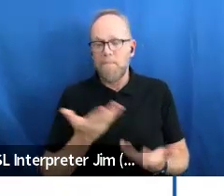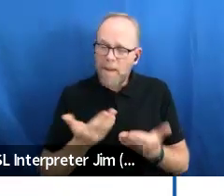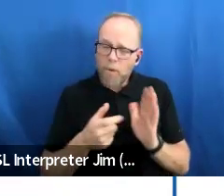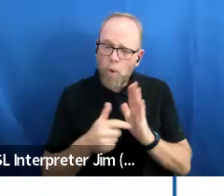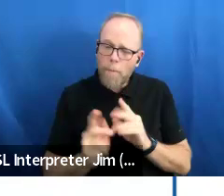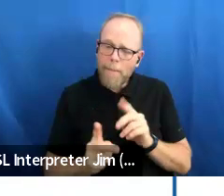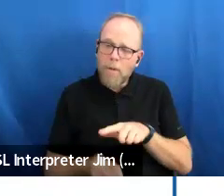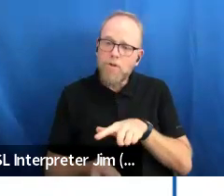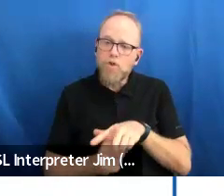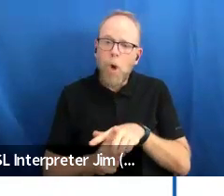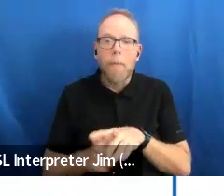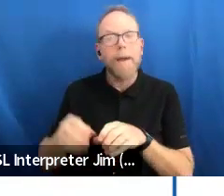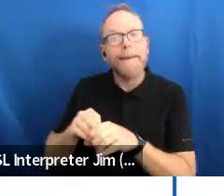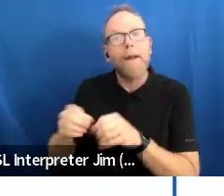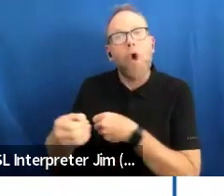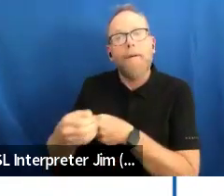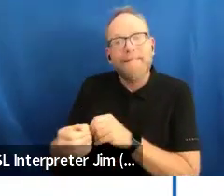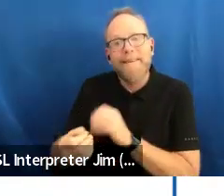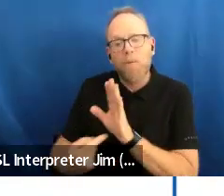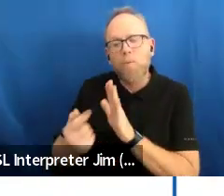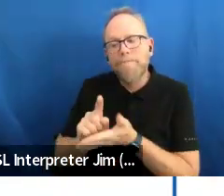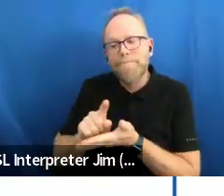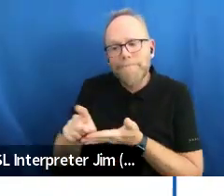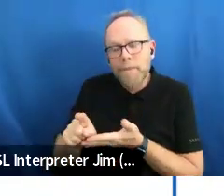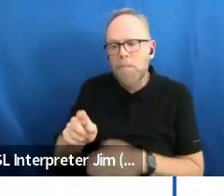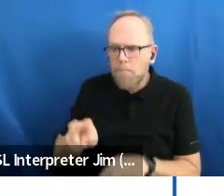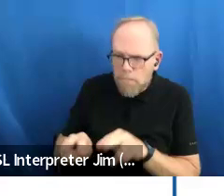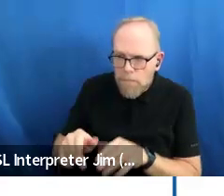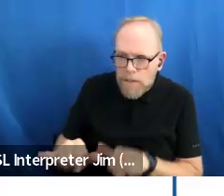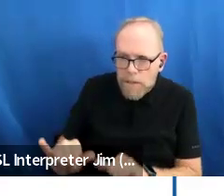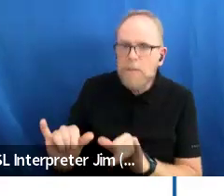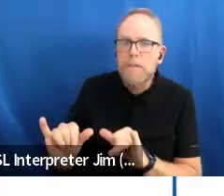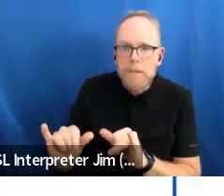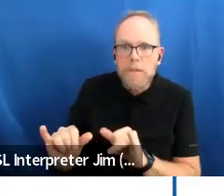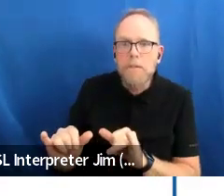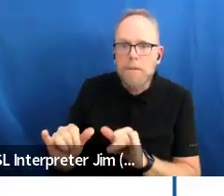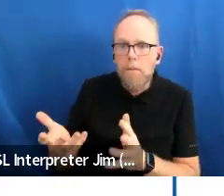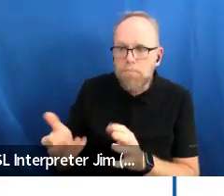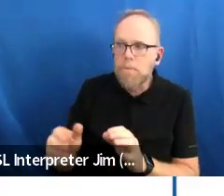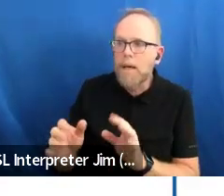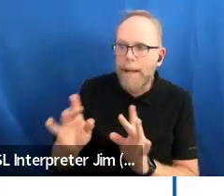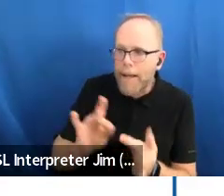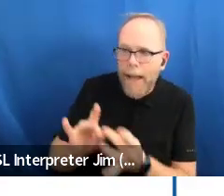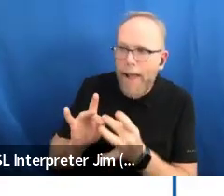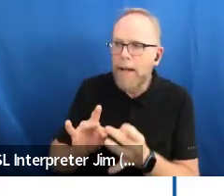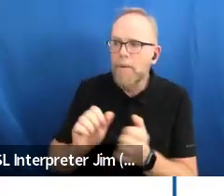that to make sure people are still you know connecting with their co-workers.